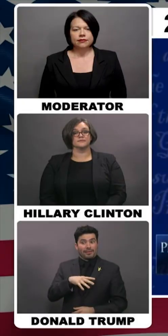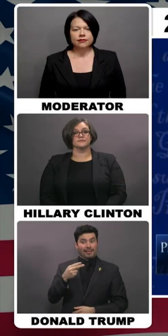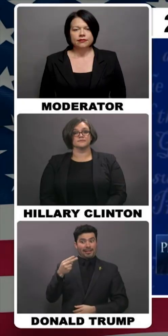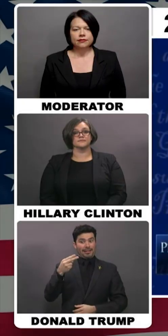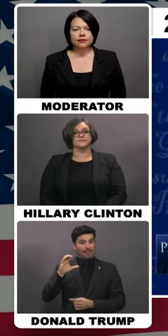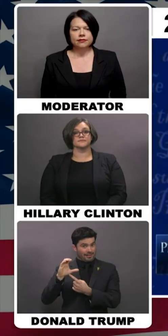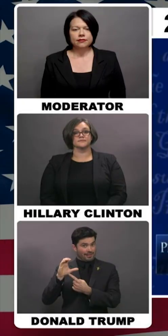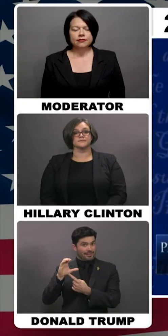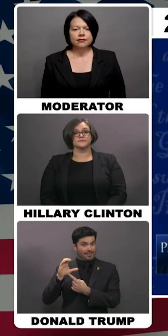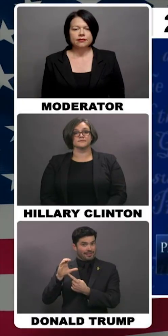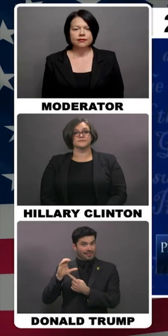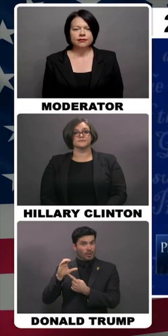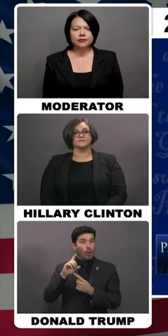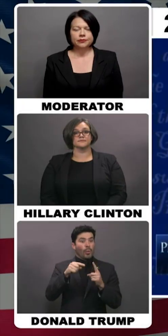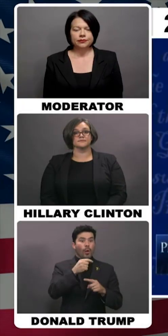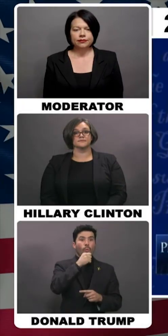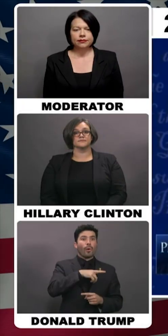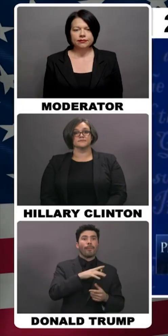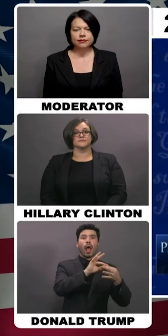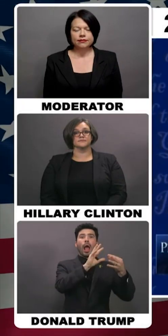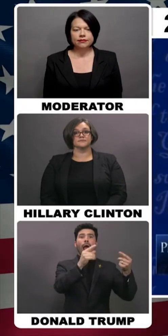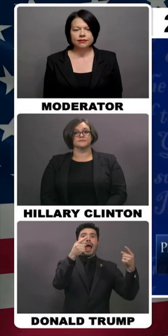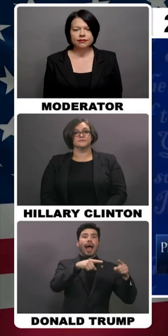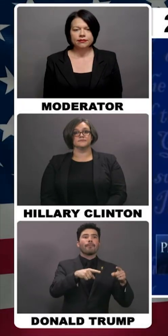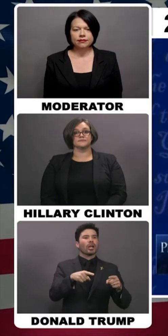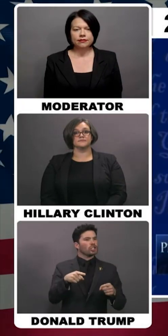and attack them viciously. Four of them here tonight.